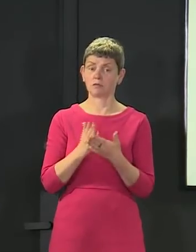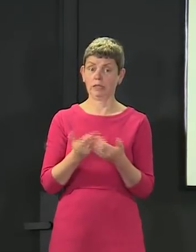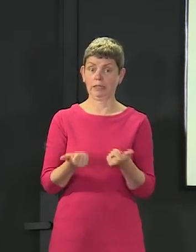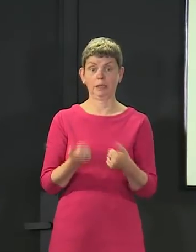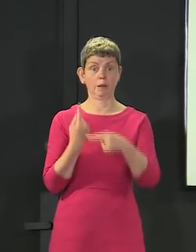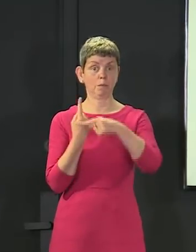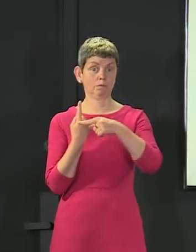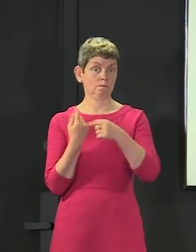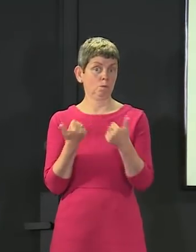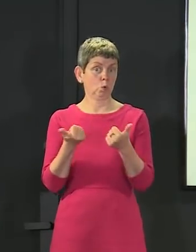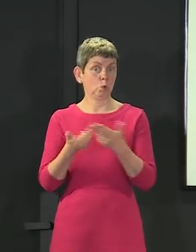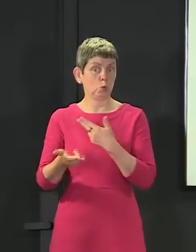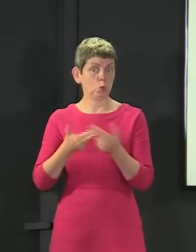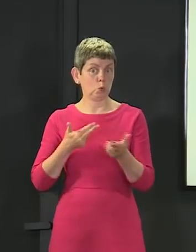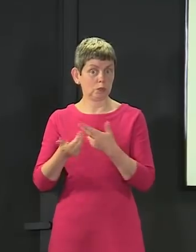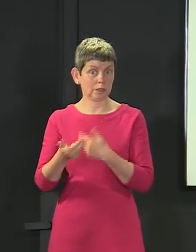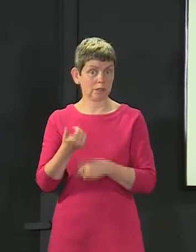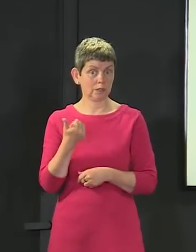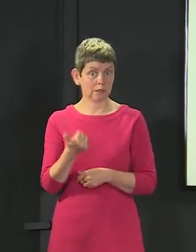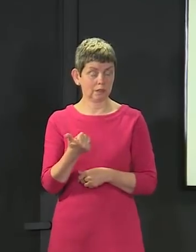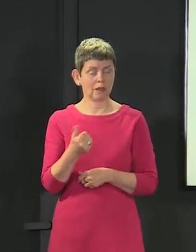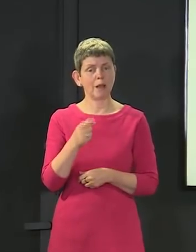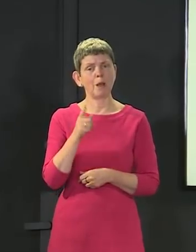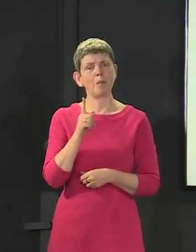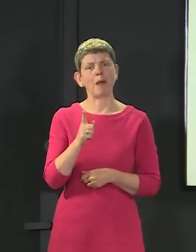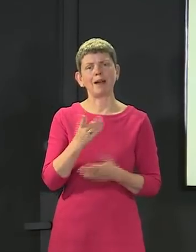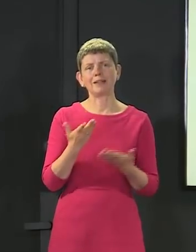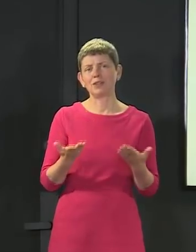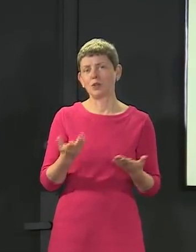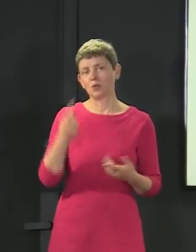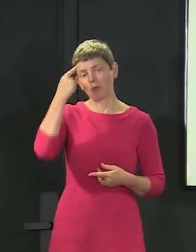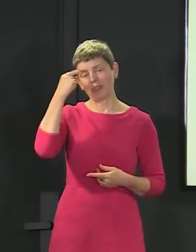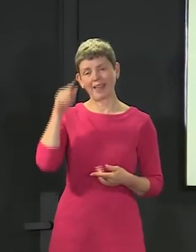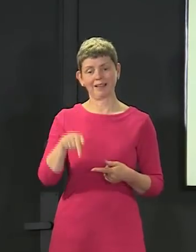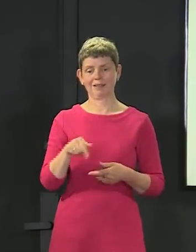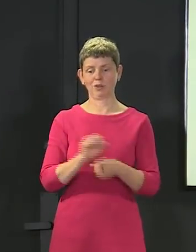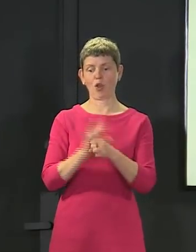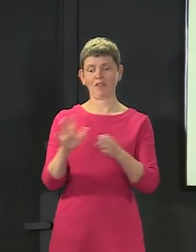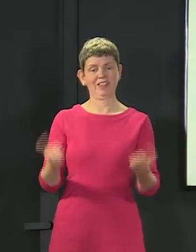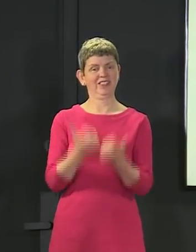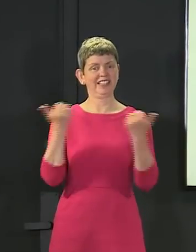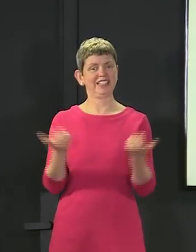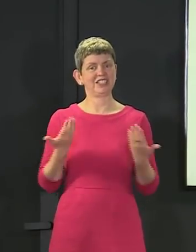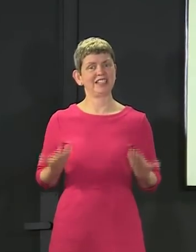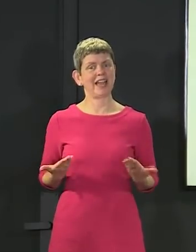it would be a real mistake to think that this is over just now WHO held a press conference